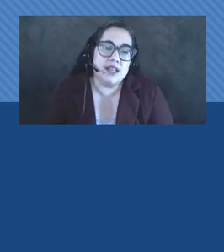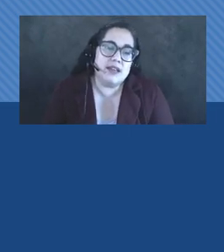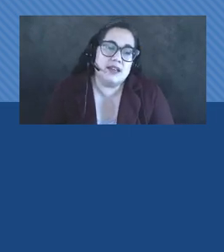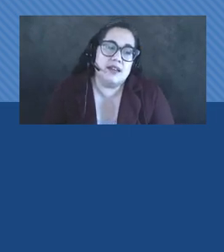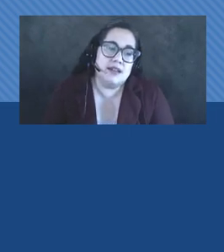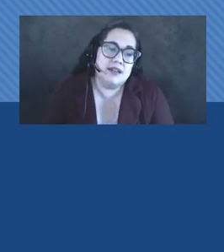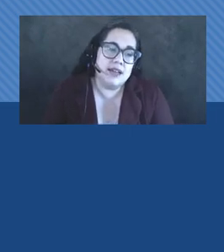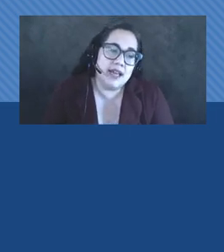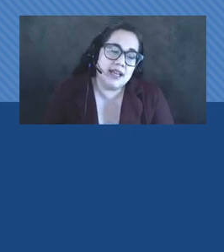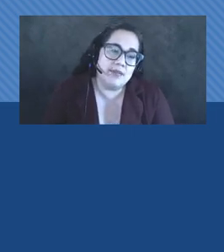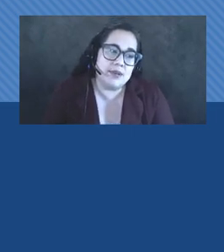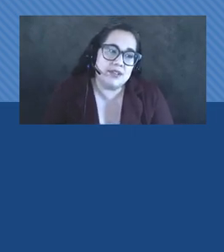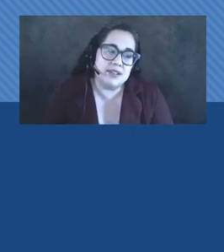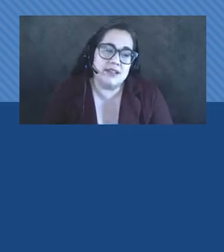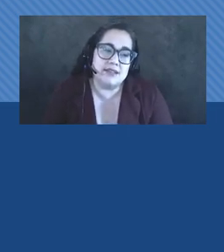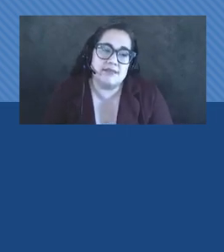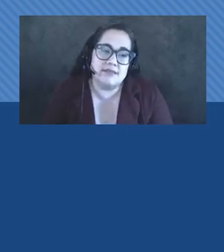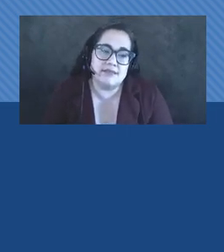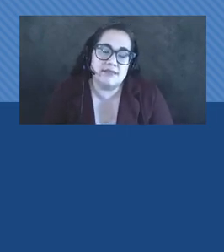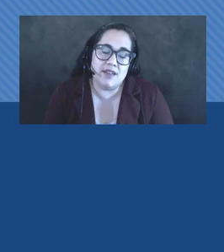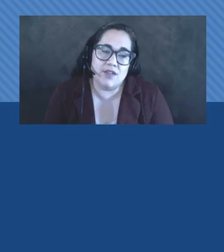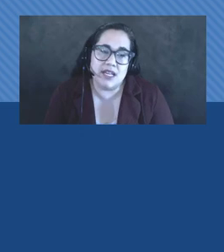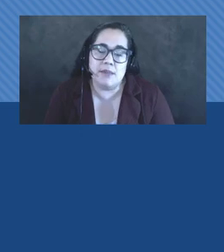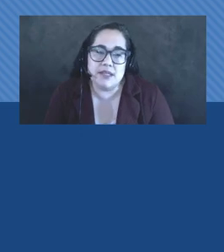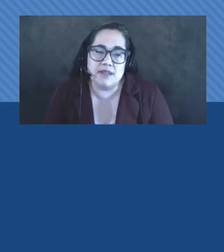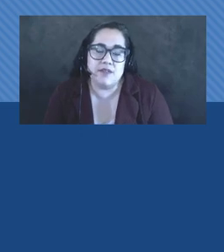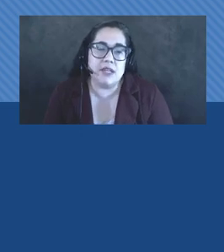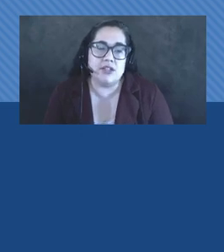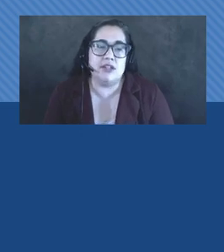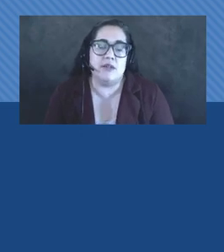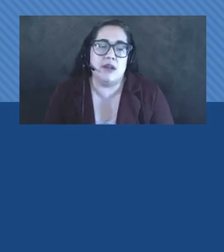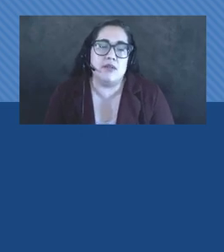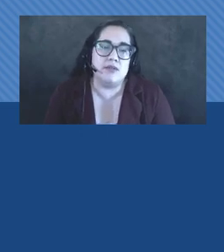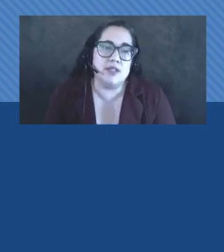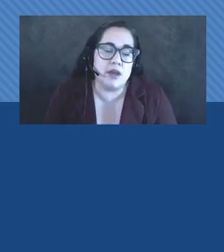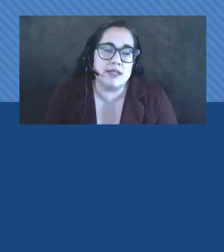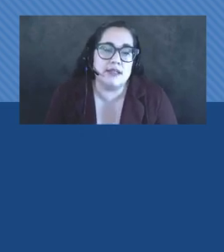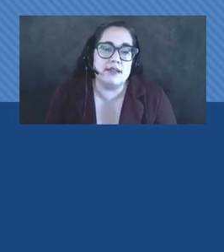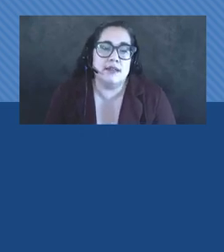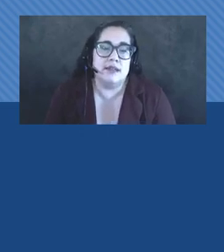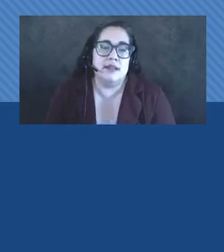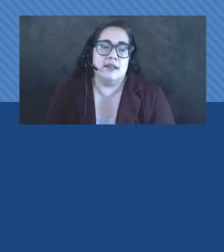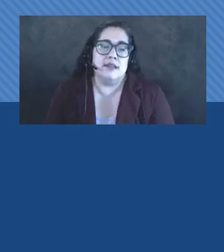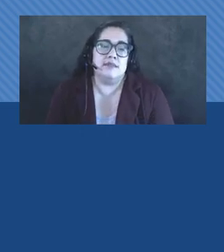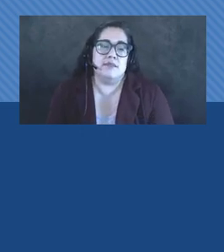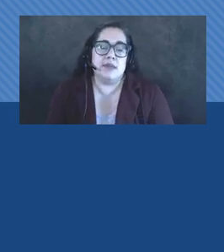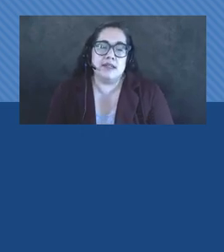like hey I'm that person that I feel like I miss information I'm not really responding. Maybe